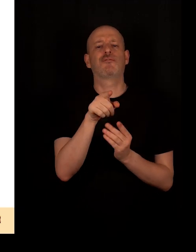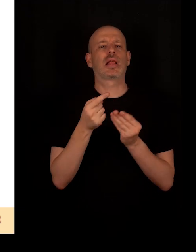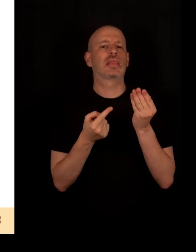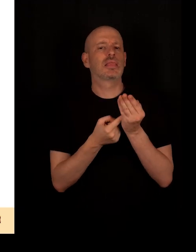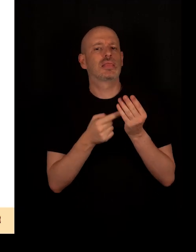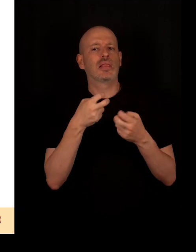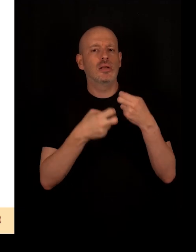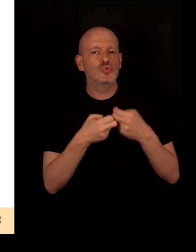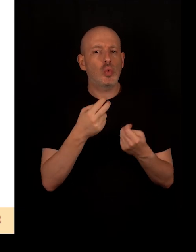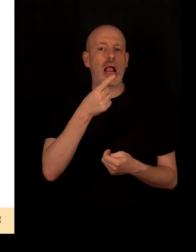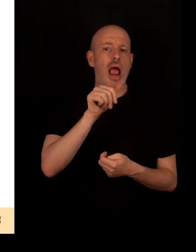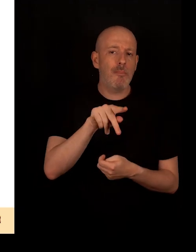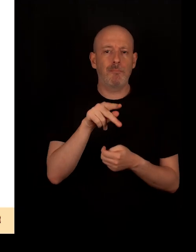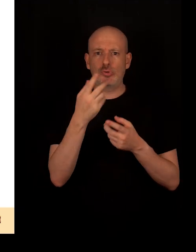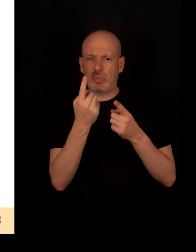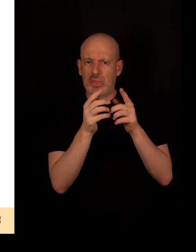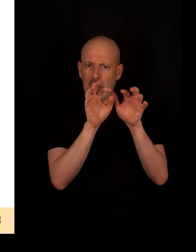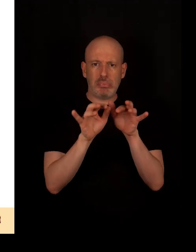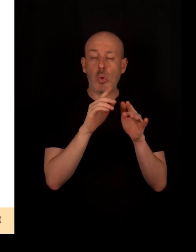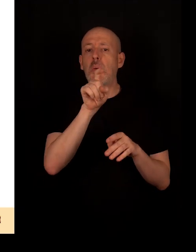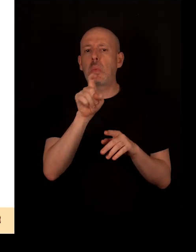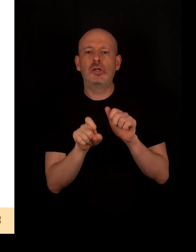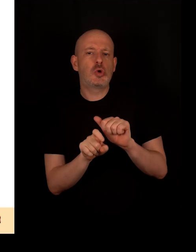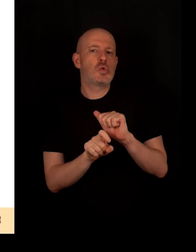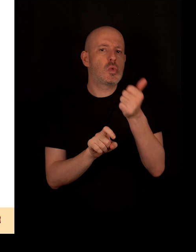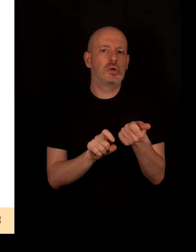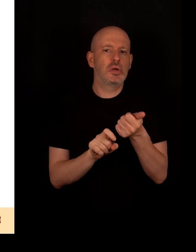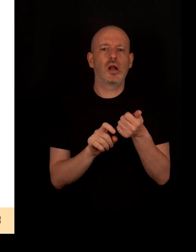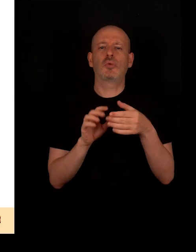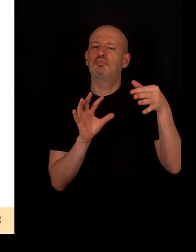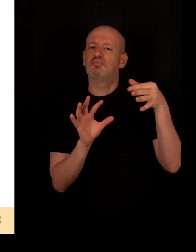But if you have any technical issue with GAP, or any other questions that are